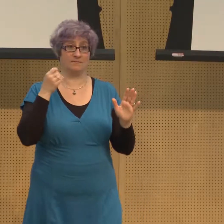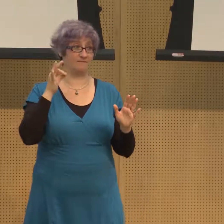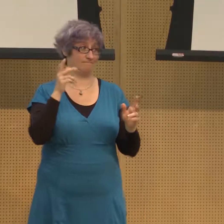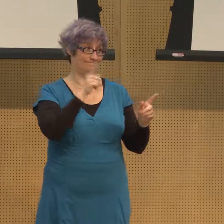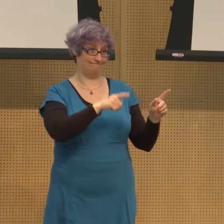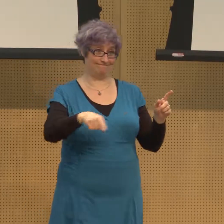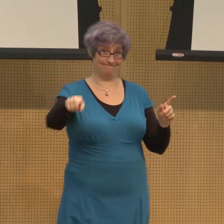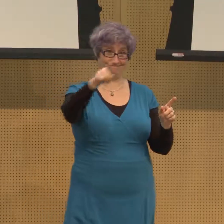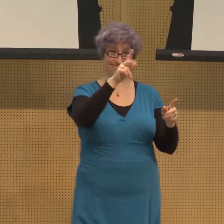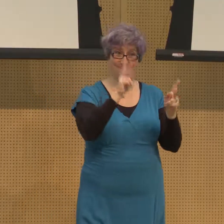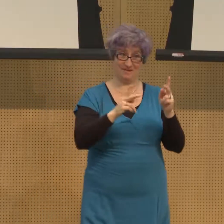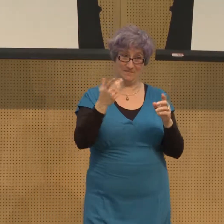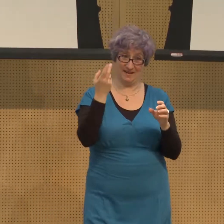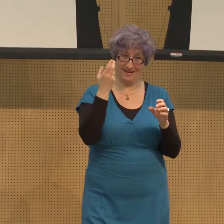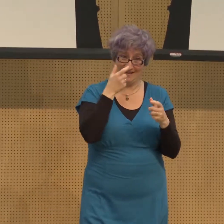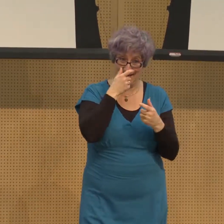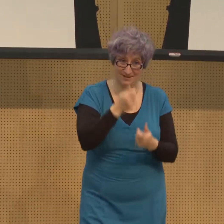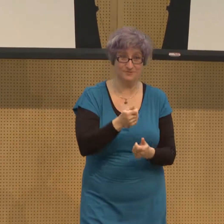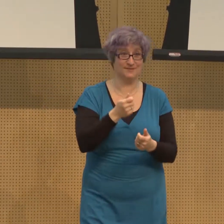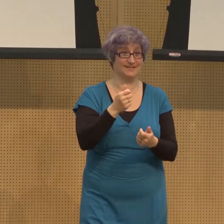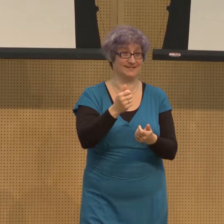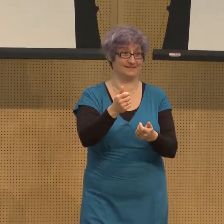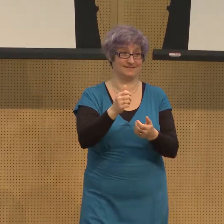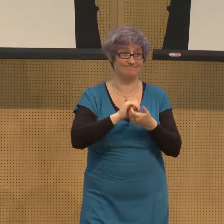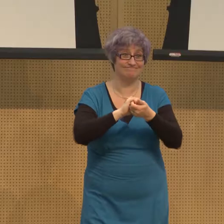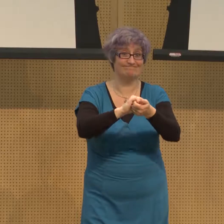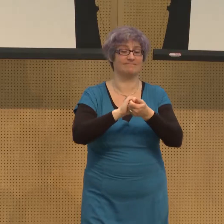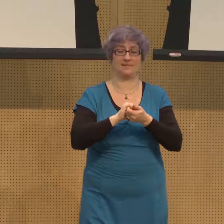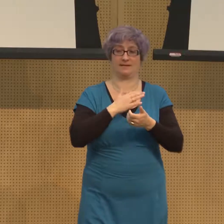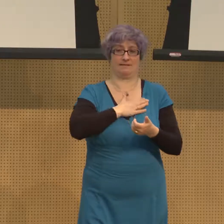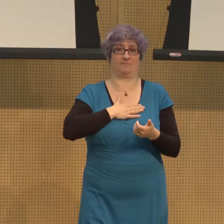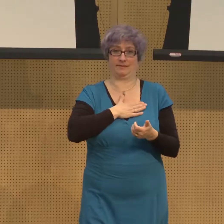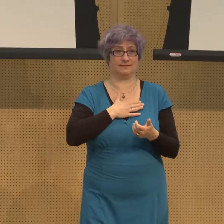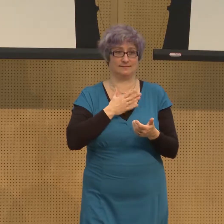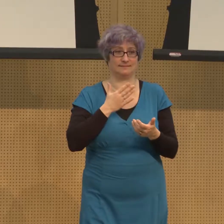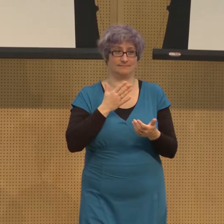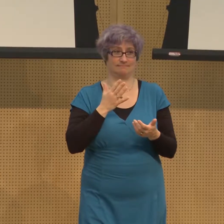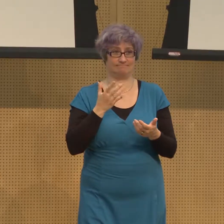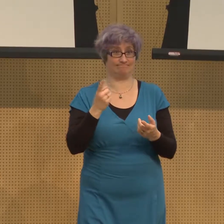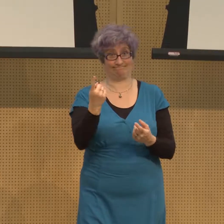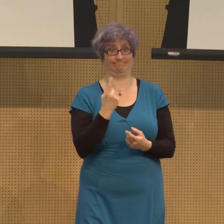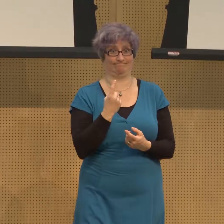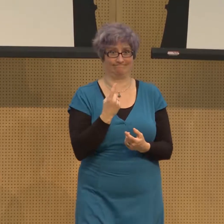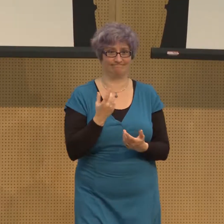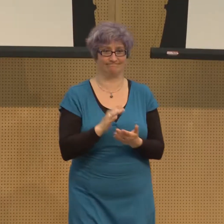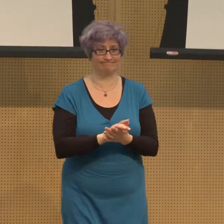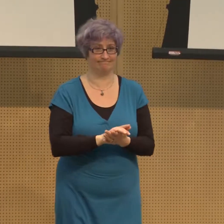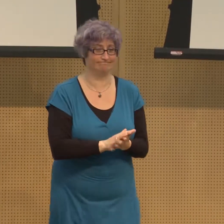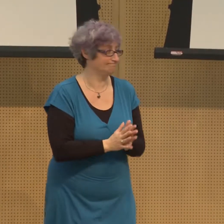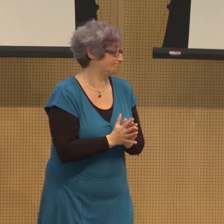Manos Unidas is trying to get more sponsors and more individuals to help us with this.